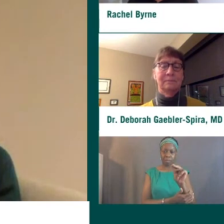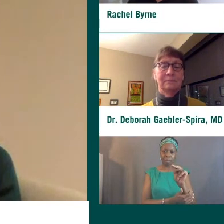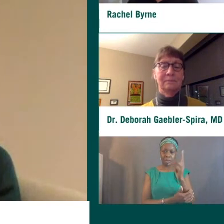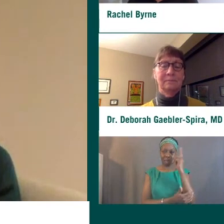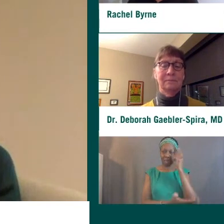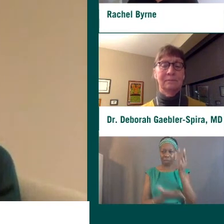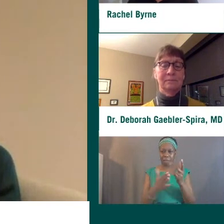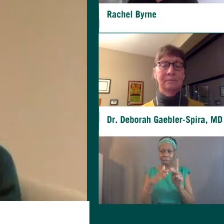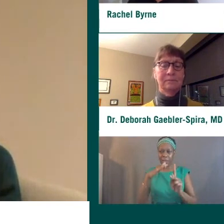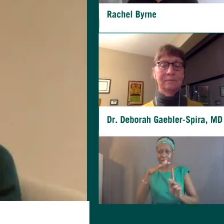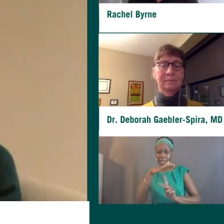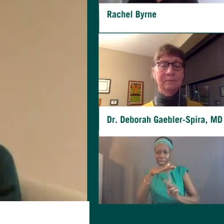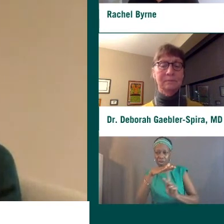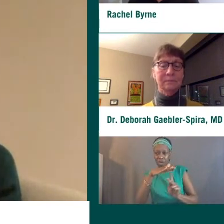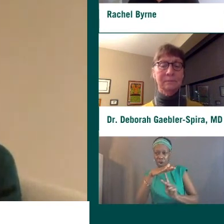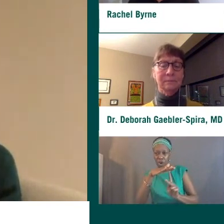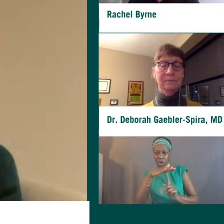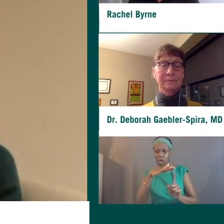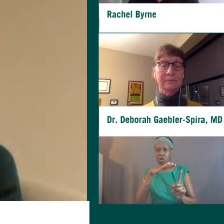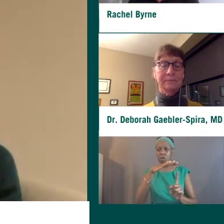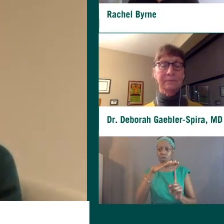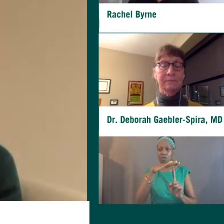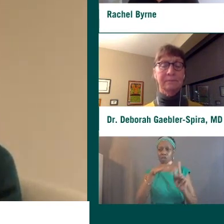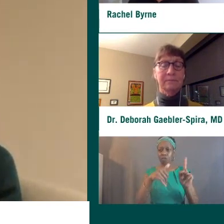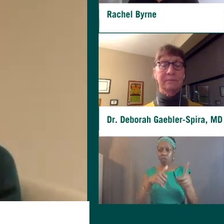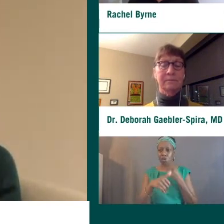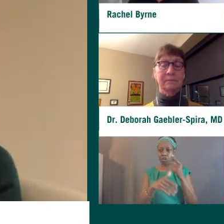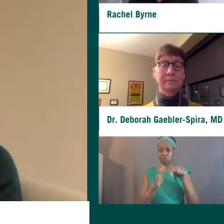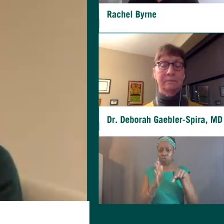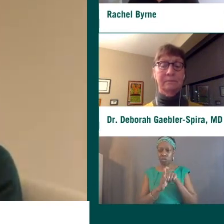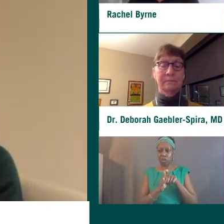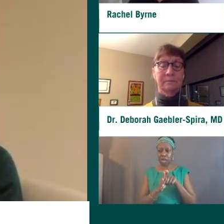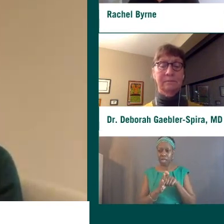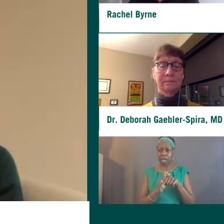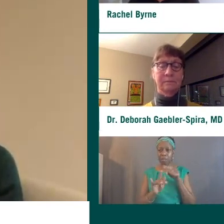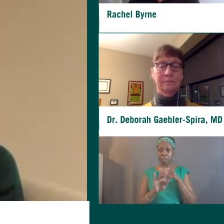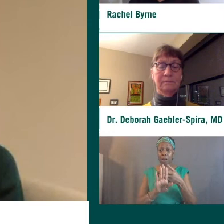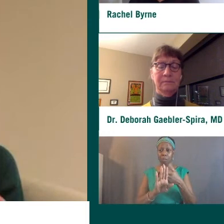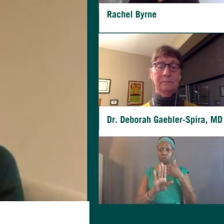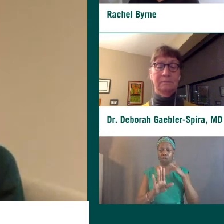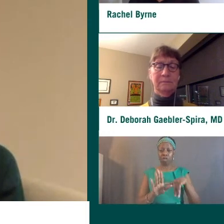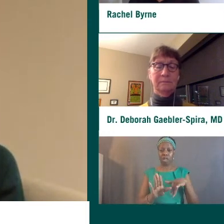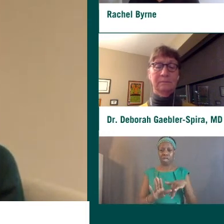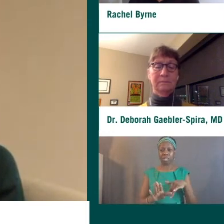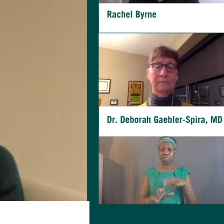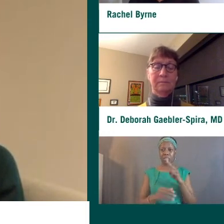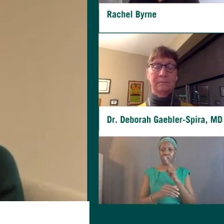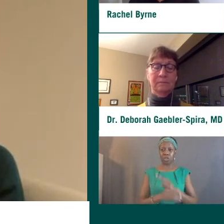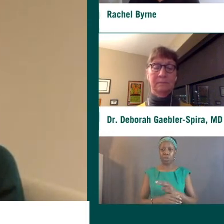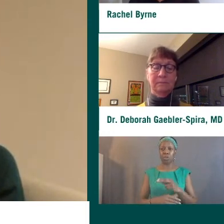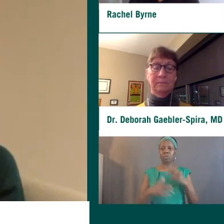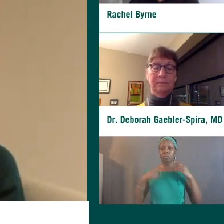or first grade. Prior to that she wore bibs, because the drooling